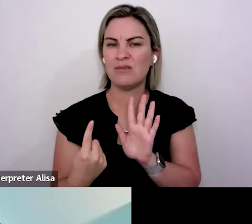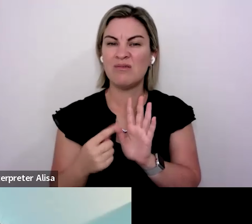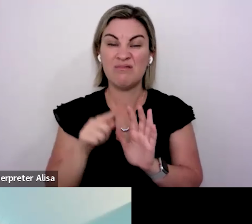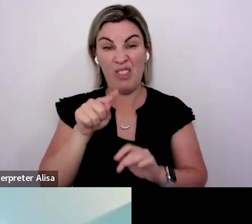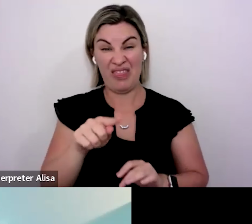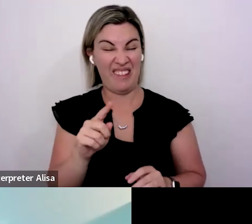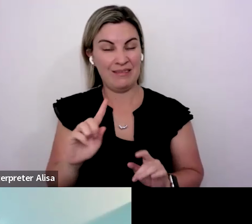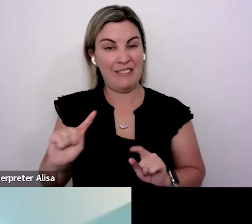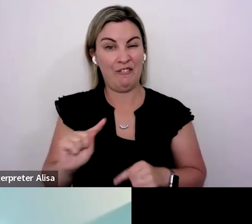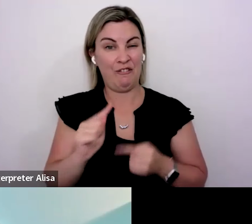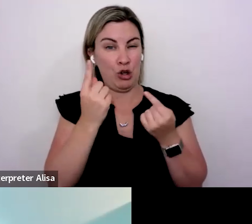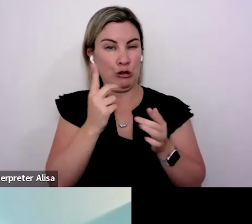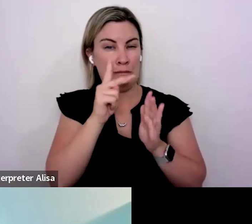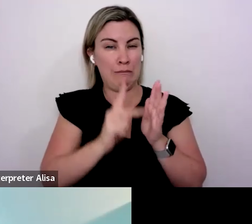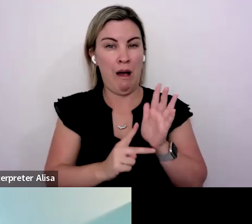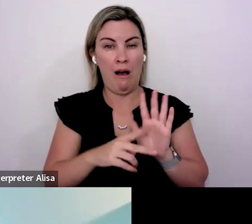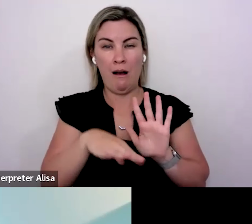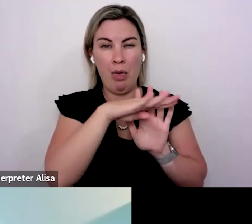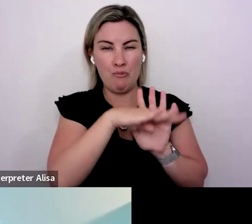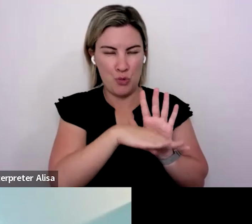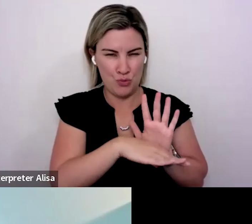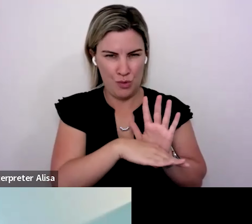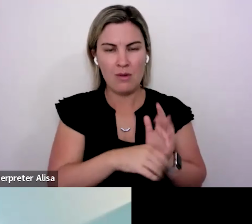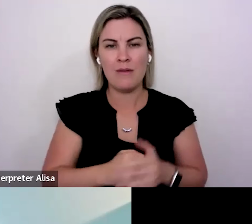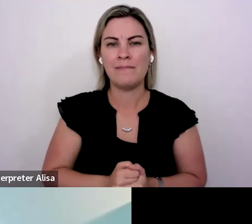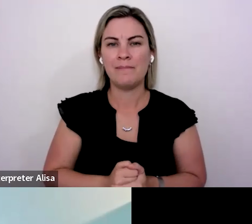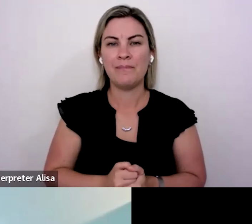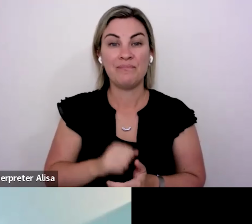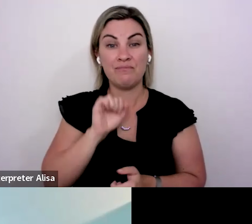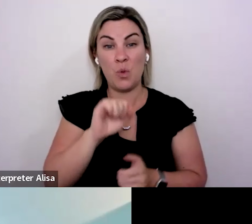And Terri and her team sort of worked through those